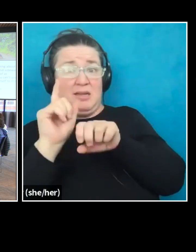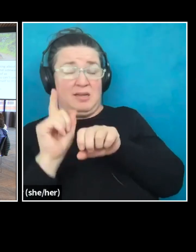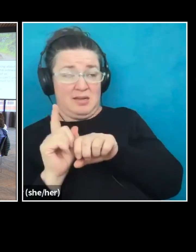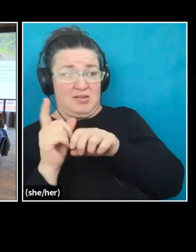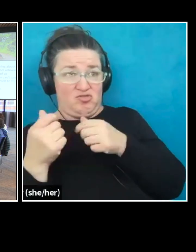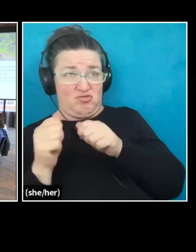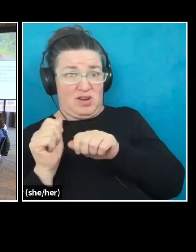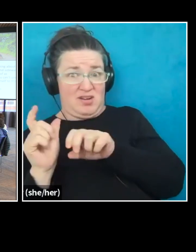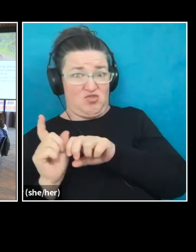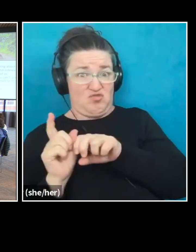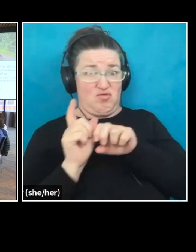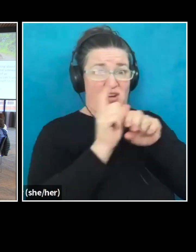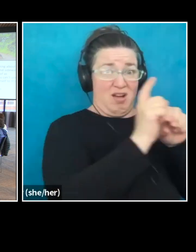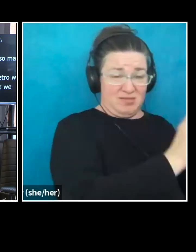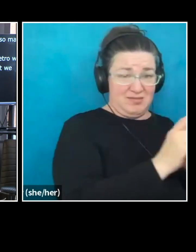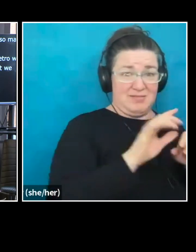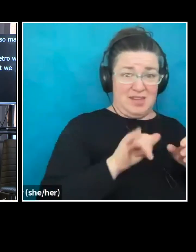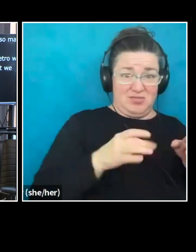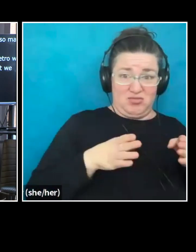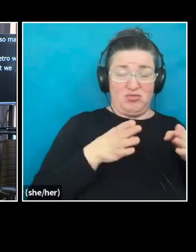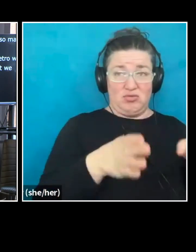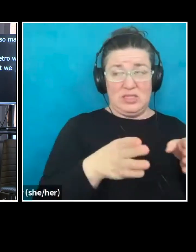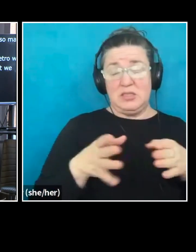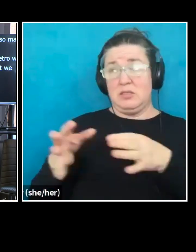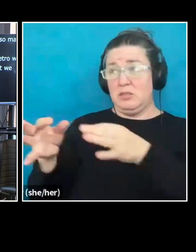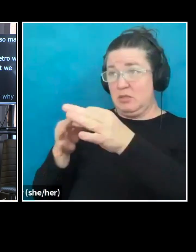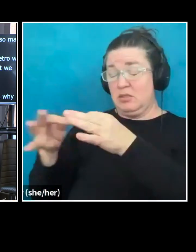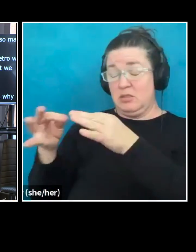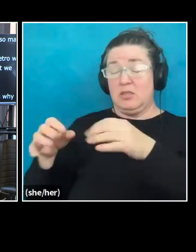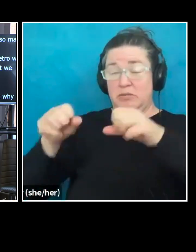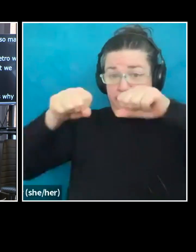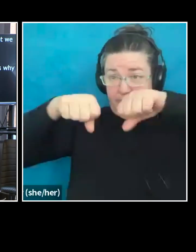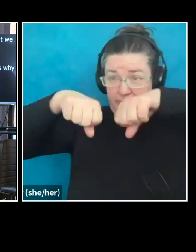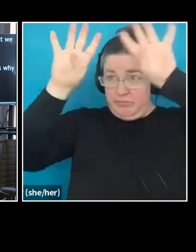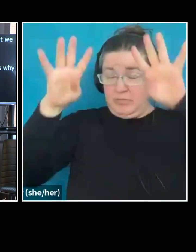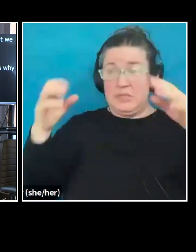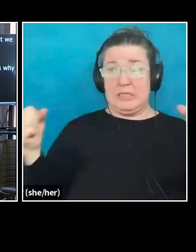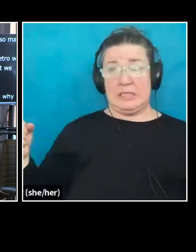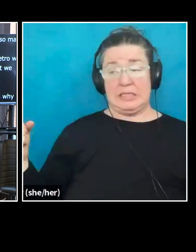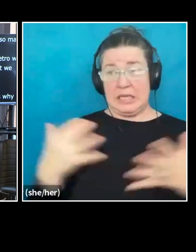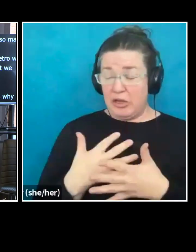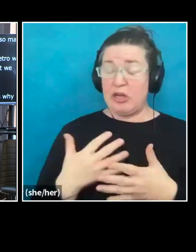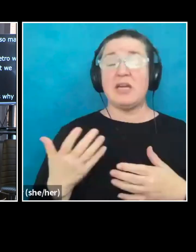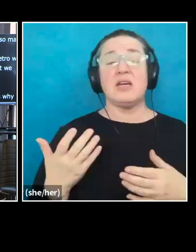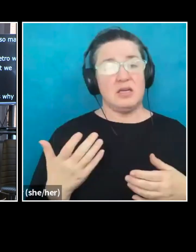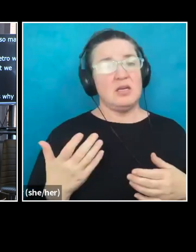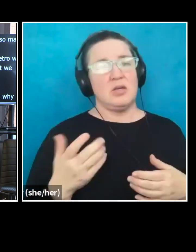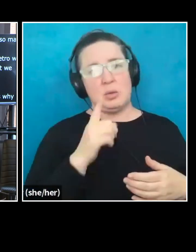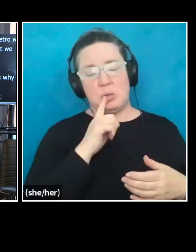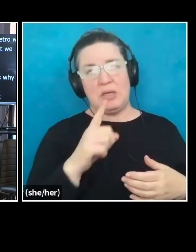know that that's why we're here. Thank you. Yes, that bus stop that was one when I went with So